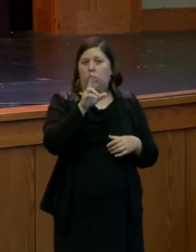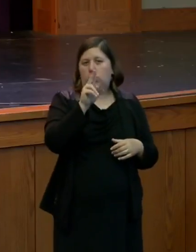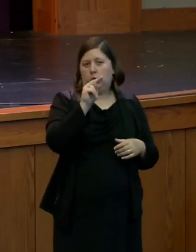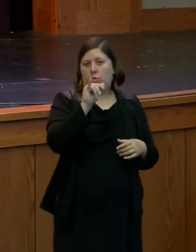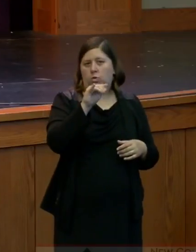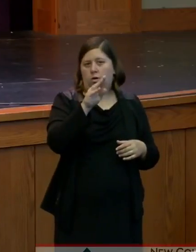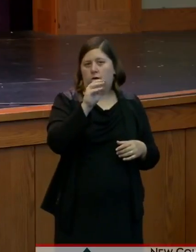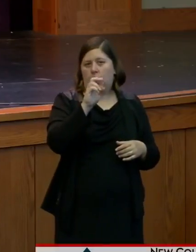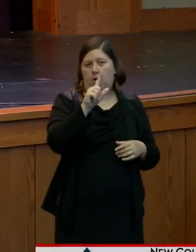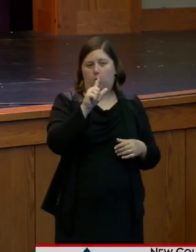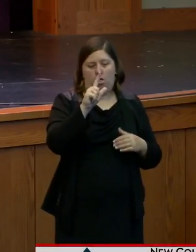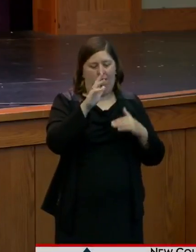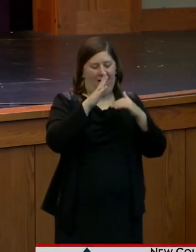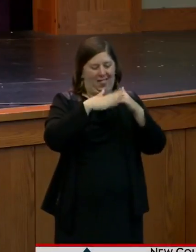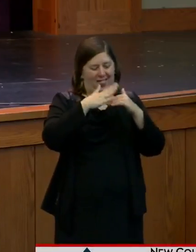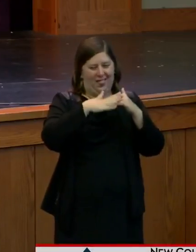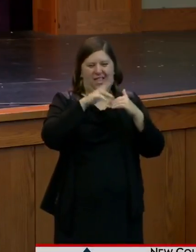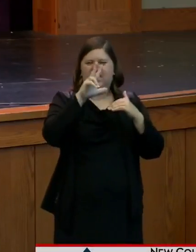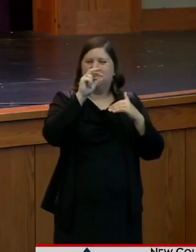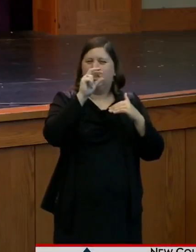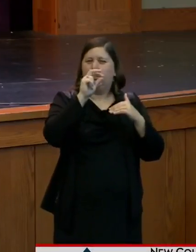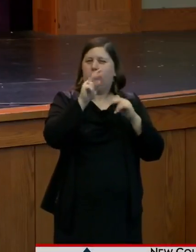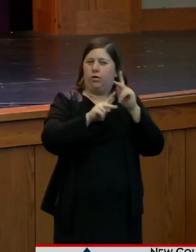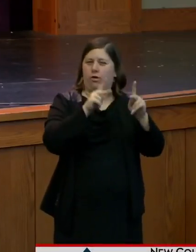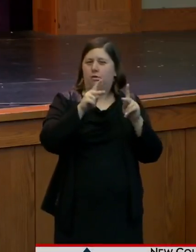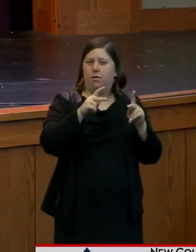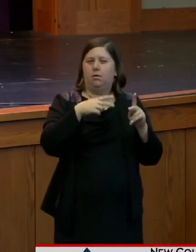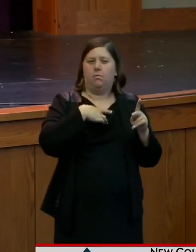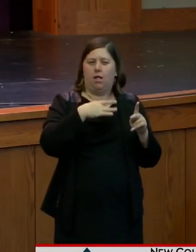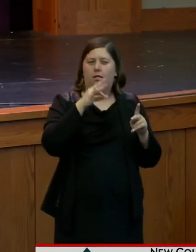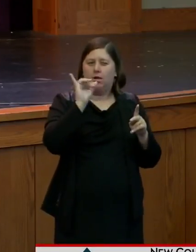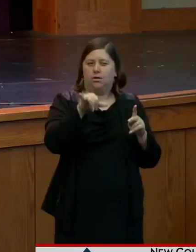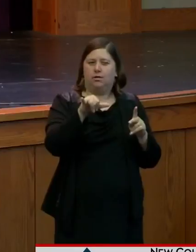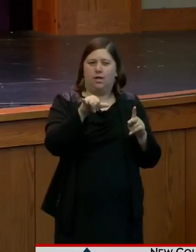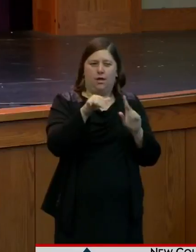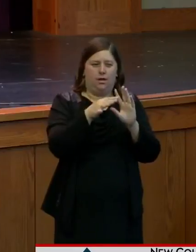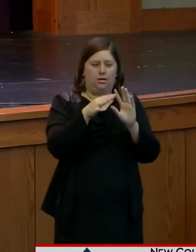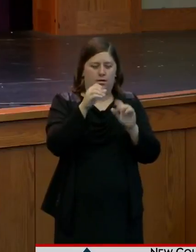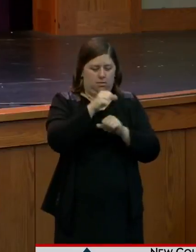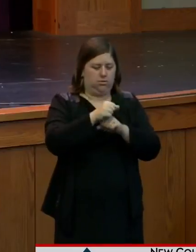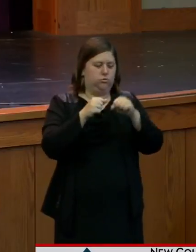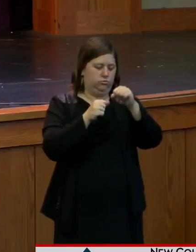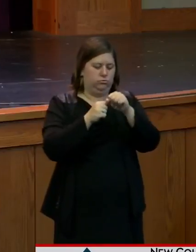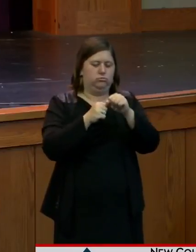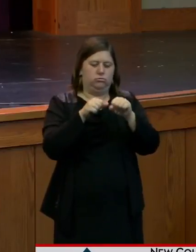HAVE AT LEAST 30 PEOPLE. I LIKE THAT CONSTRUCT.